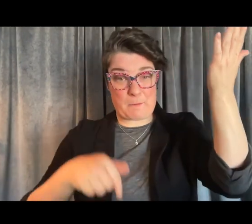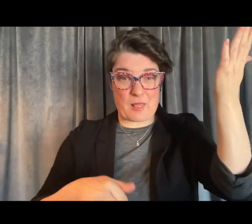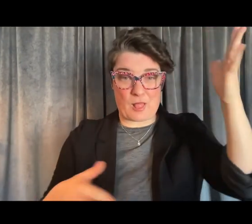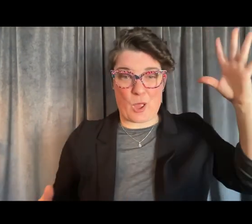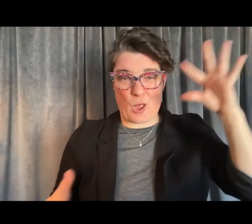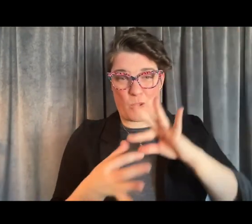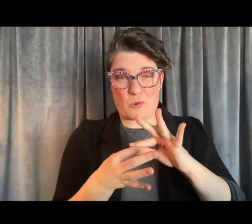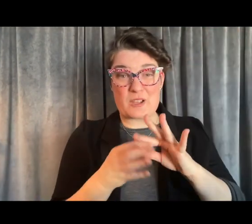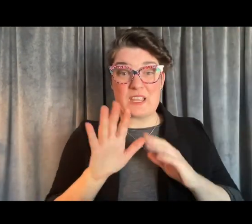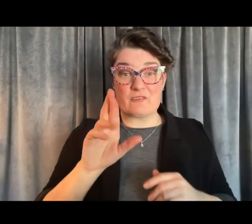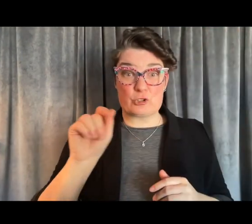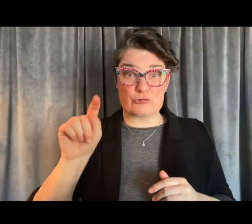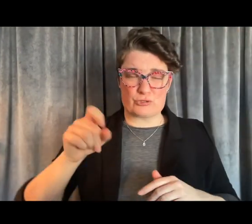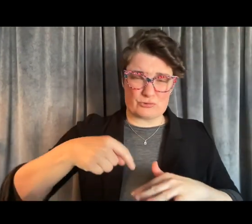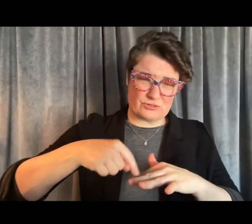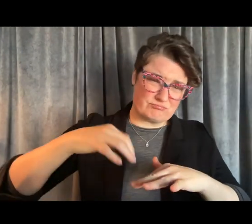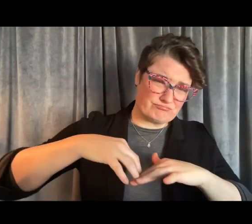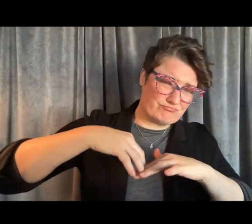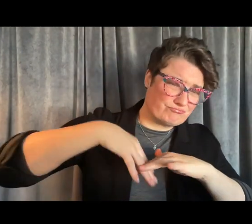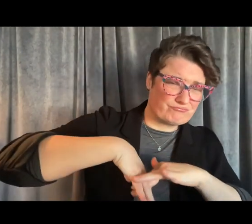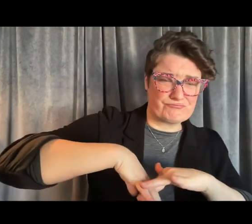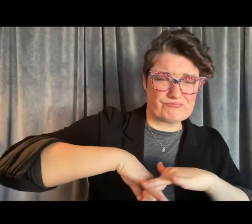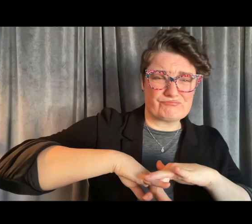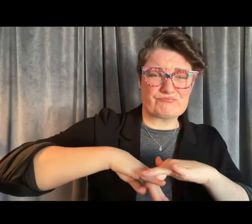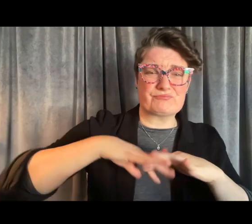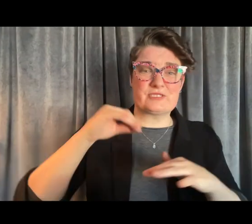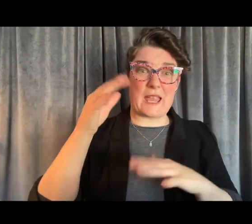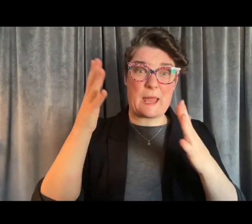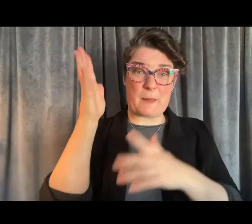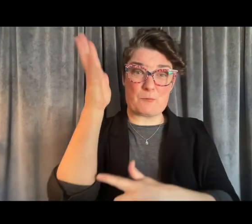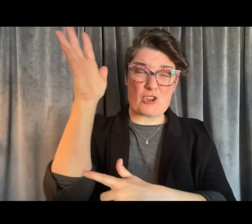know that when your roots are really deeply connected and then your branches